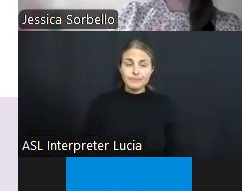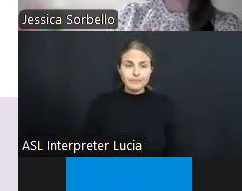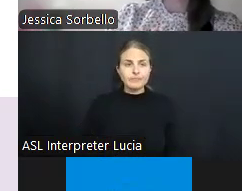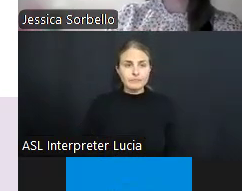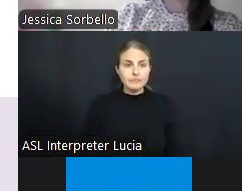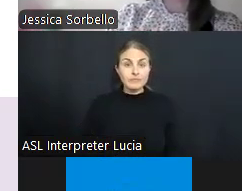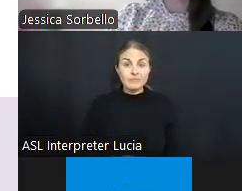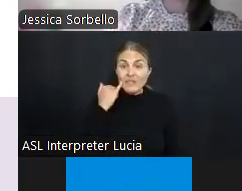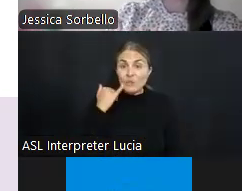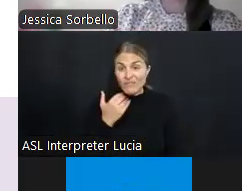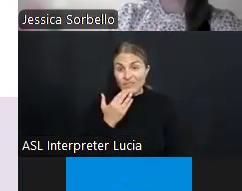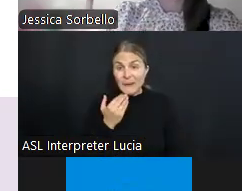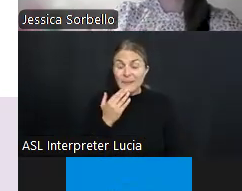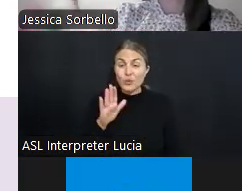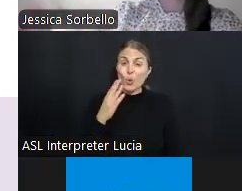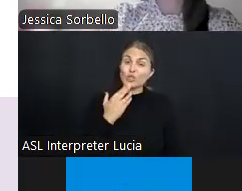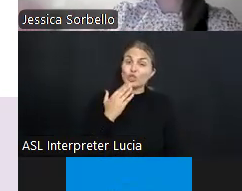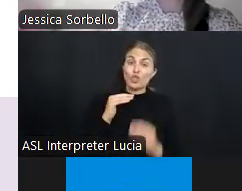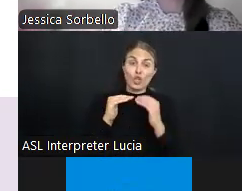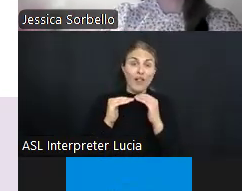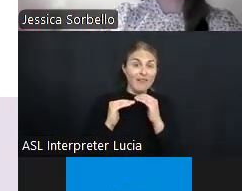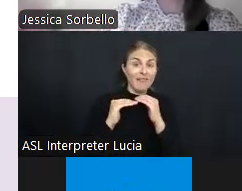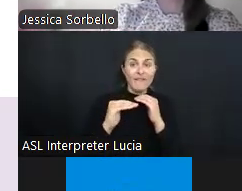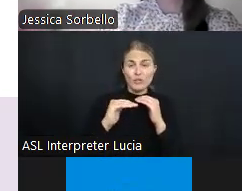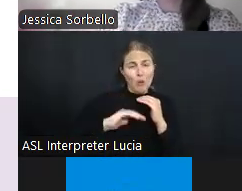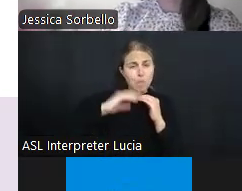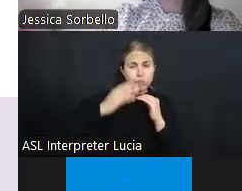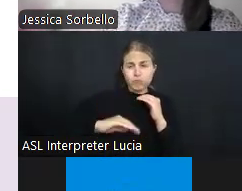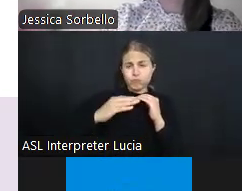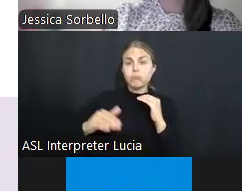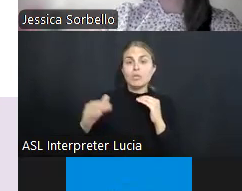diabetes is stable enough to be able to make a decision